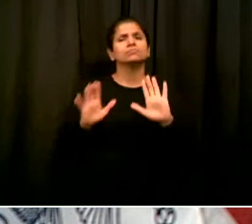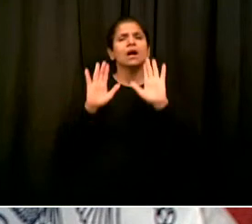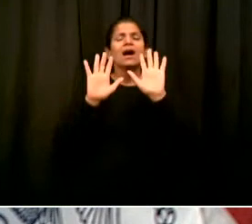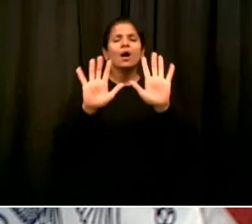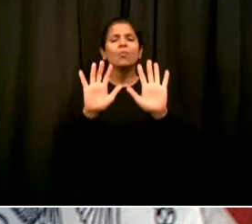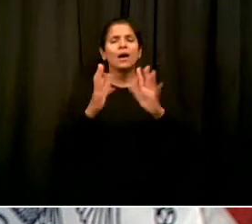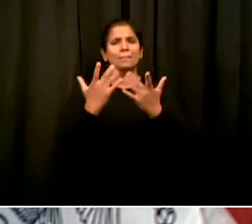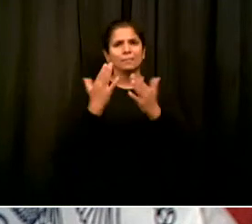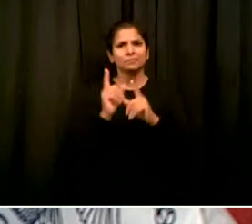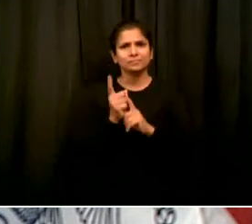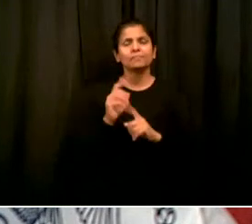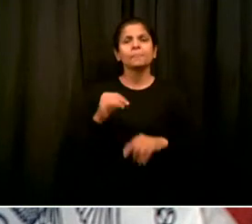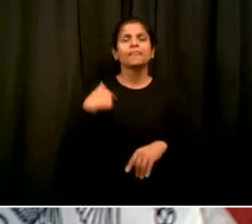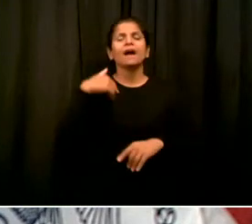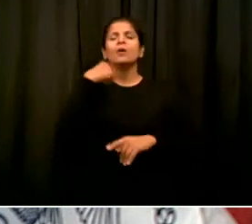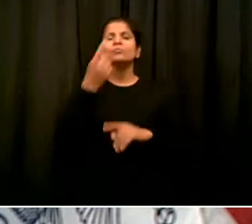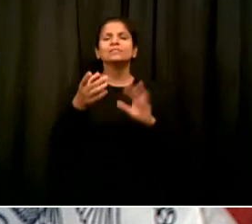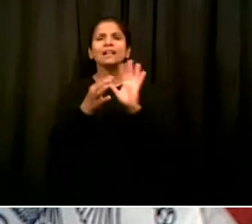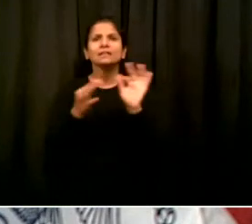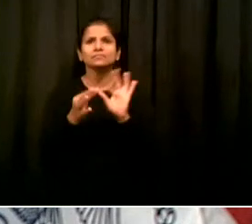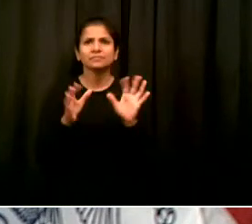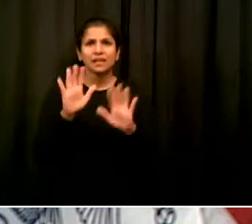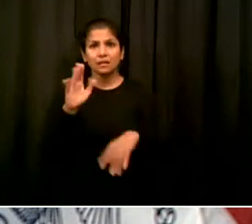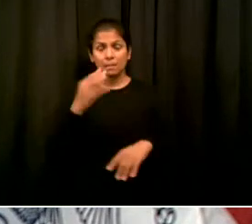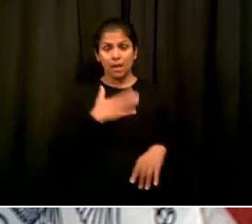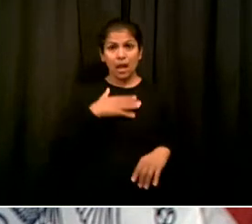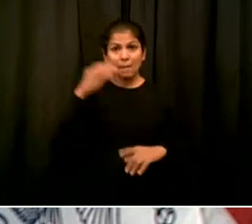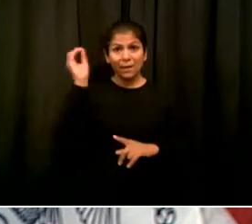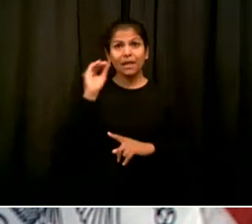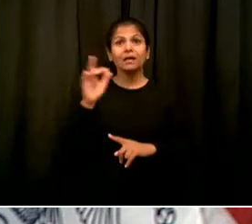HOW IS THAT -- WE CAN -- - I WILL TELL YOU MY OOPINION ANNTD HE